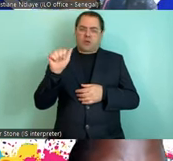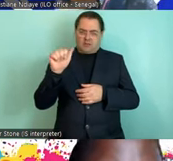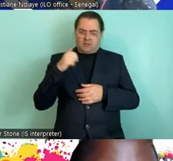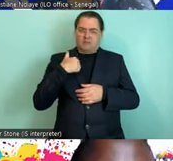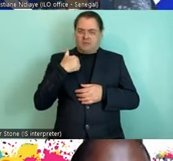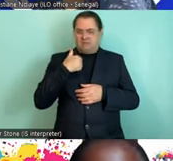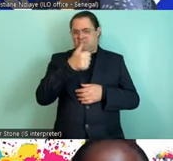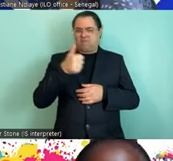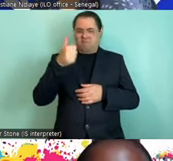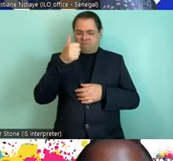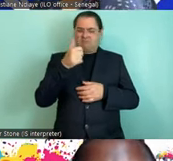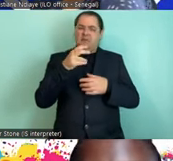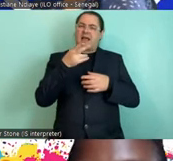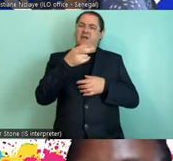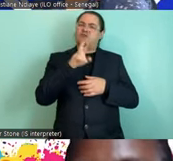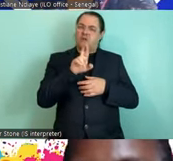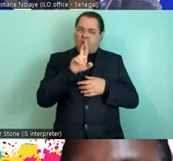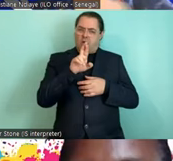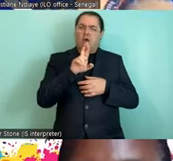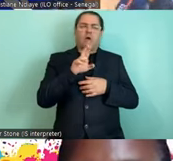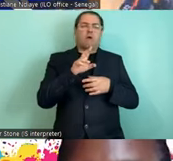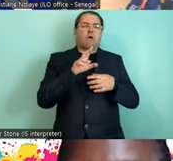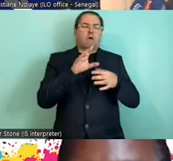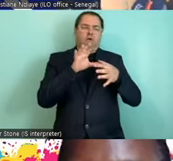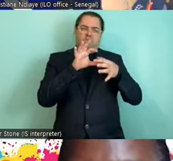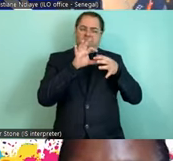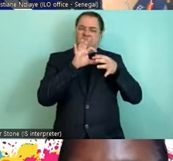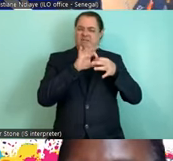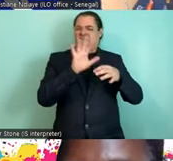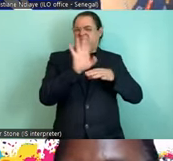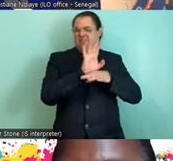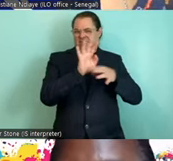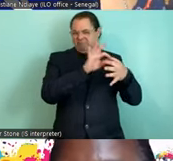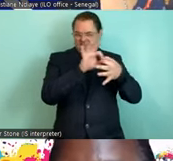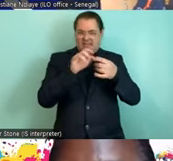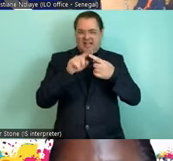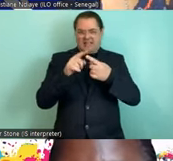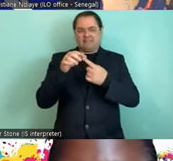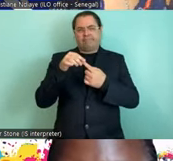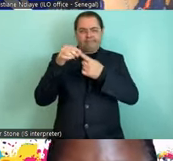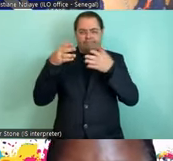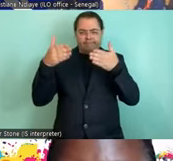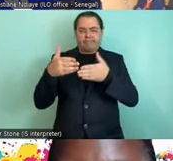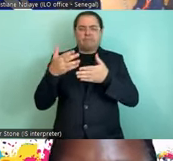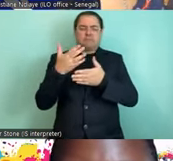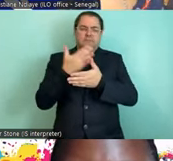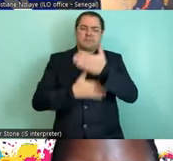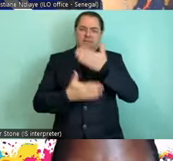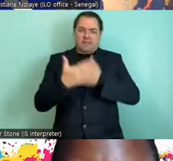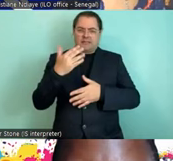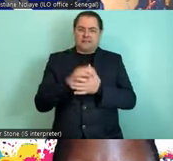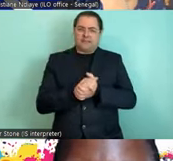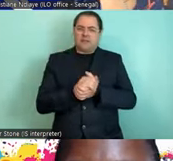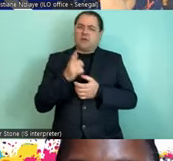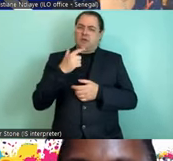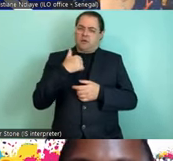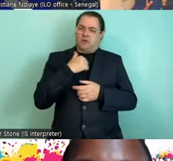I'm also the disability focal person at the same company so you got a big group of companies,